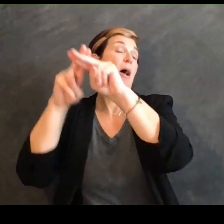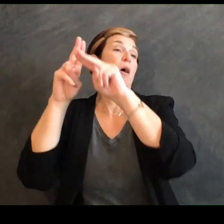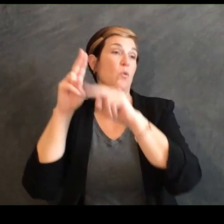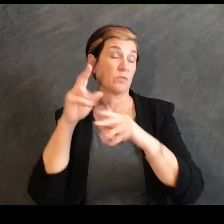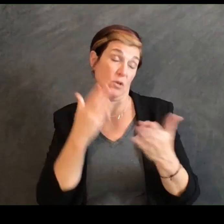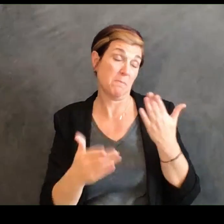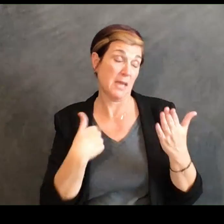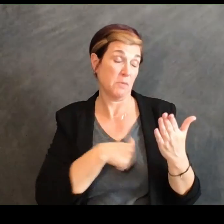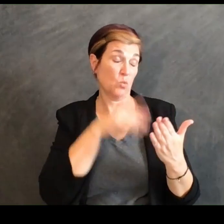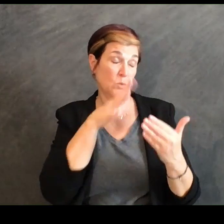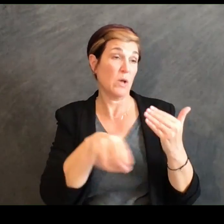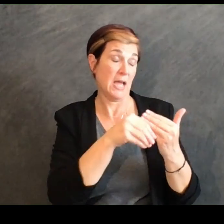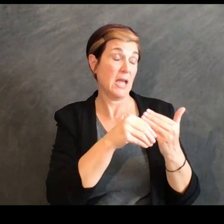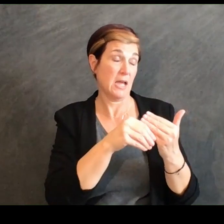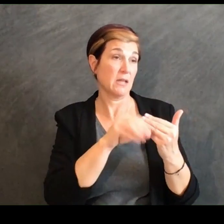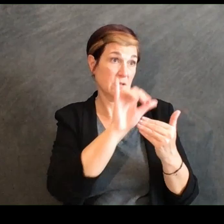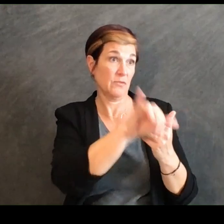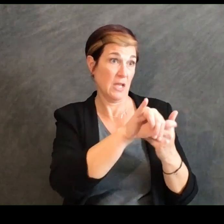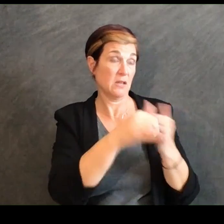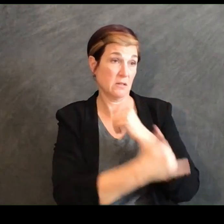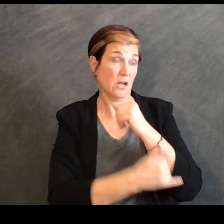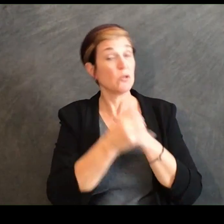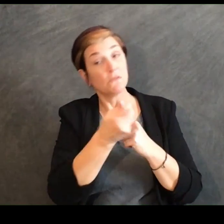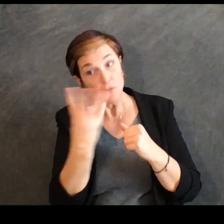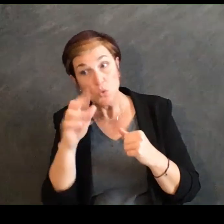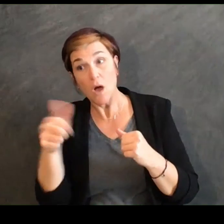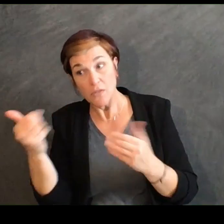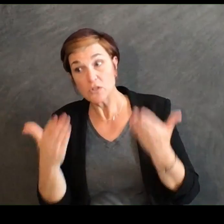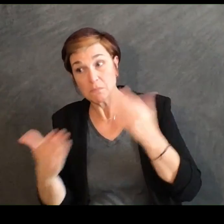may be adding a couple of others and we may frankly start thinking about taking